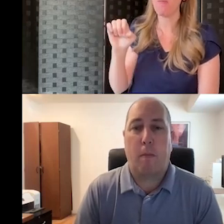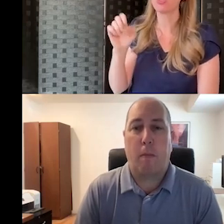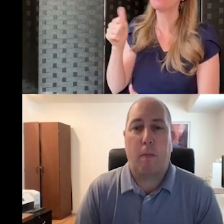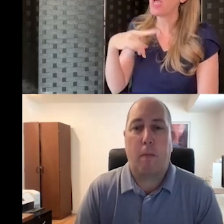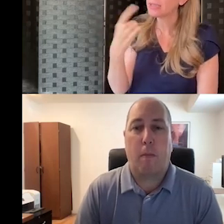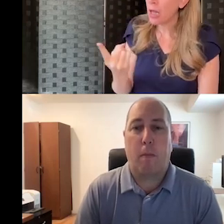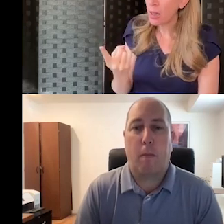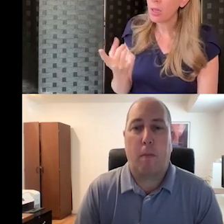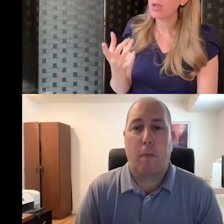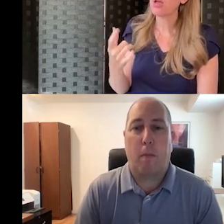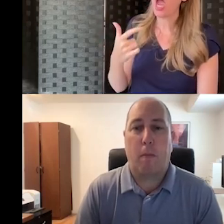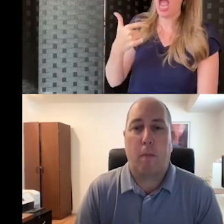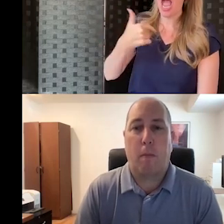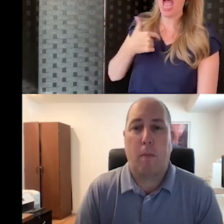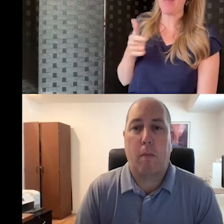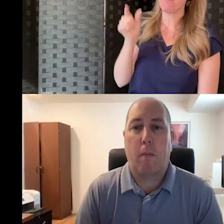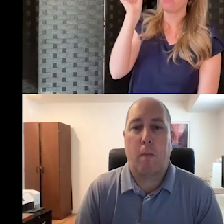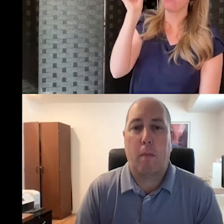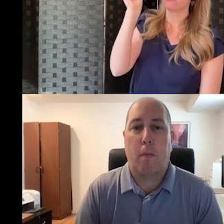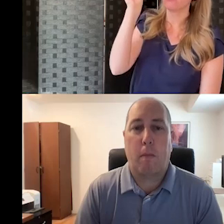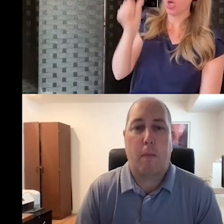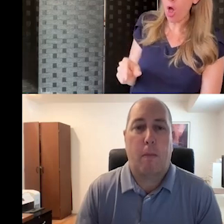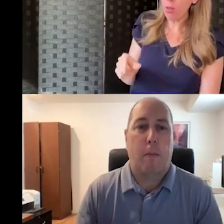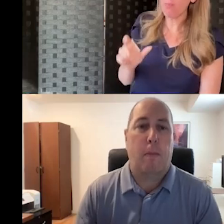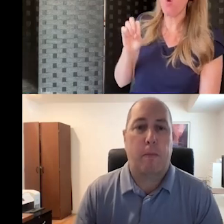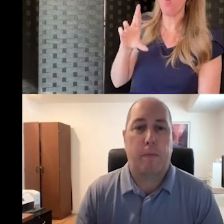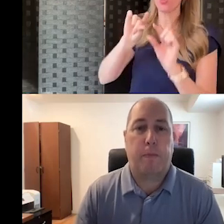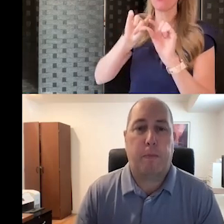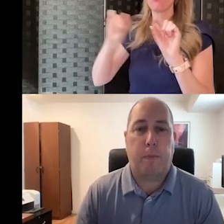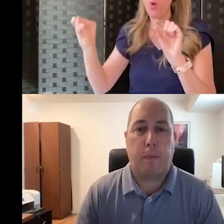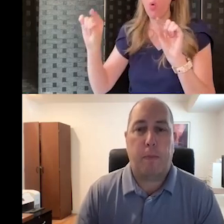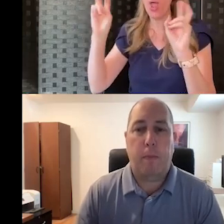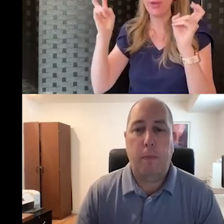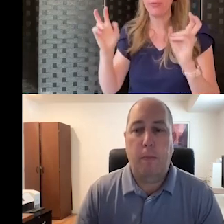hey, I am a row header or I am a column header. The reason that I say that it is